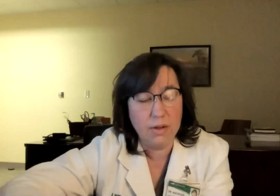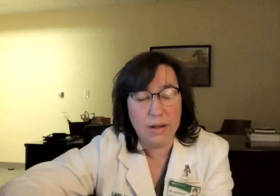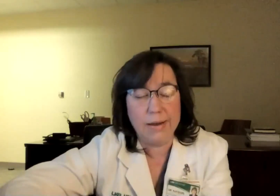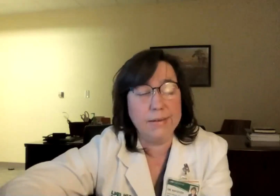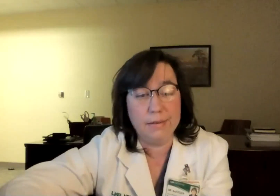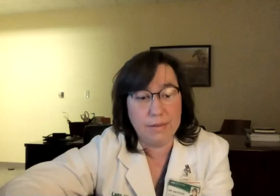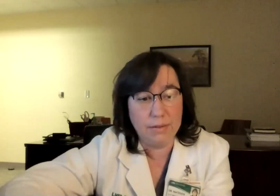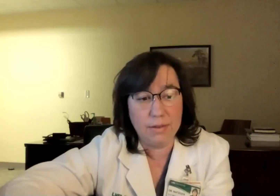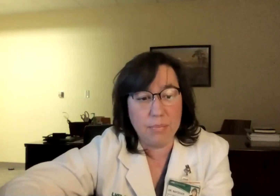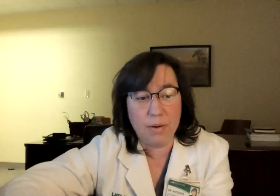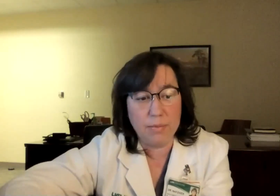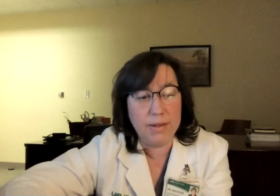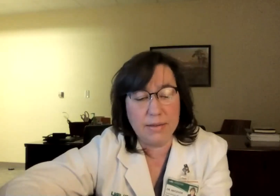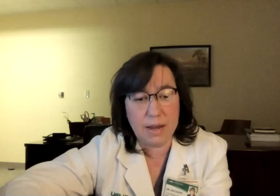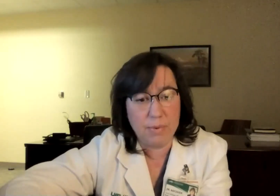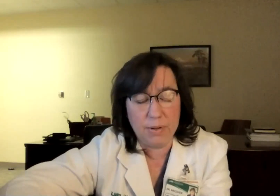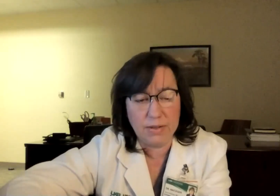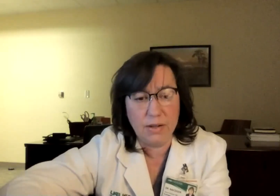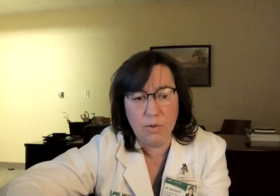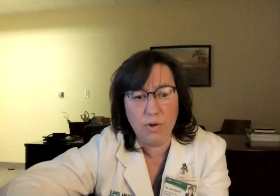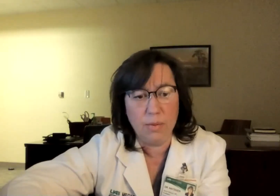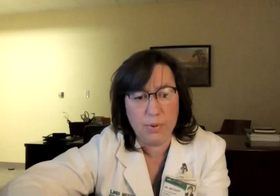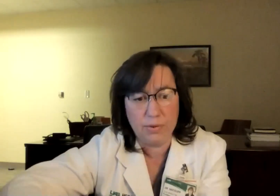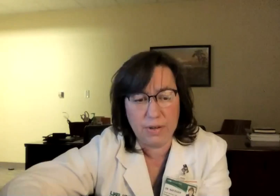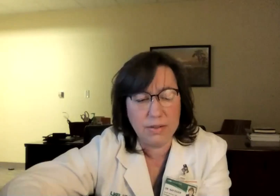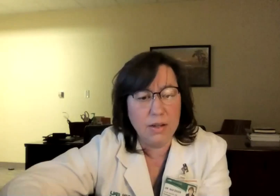i can guarantee you that probably has happened because i know we're not perfect